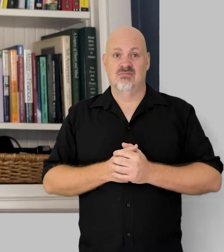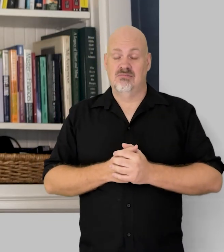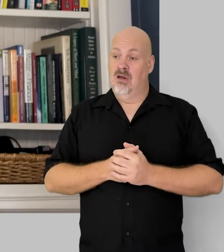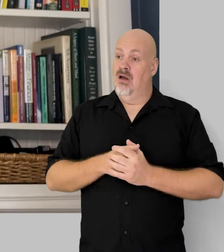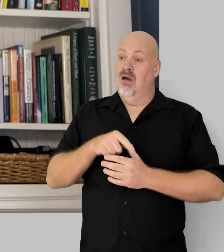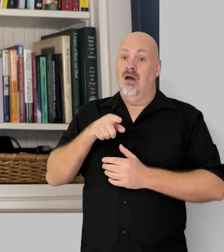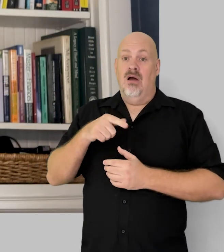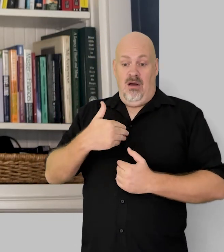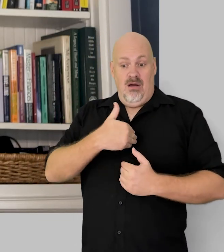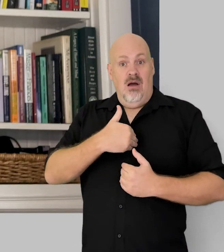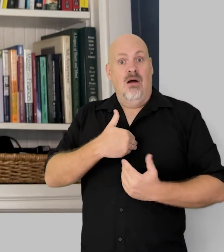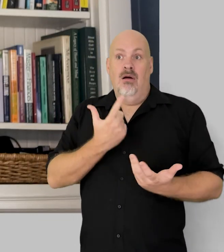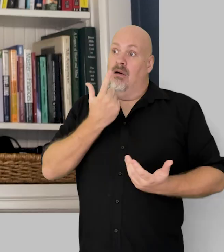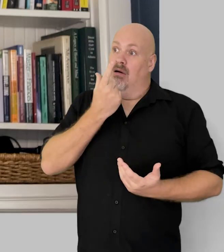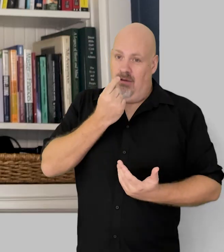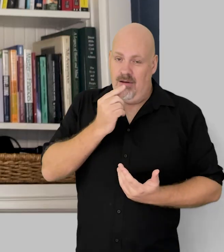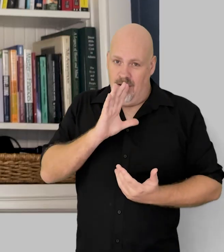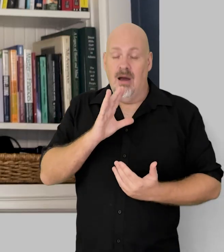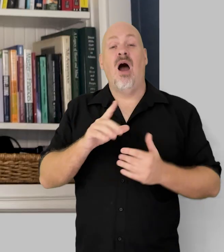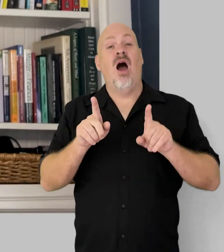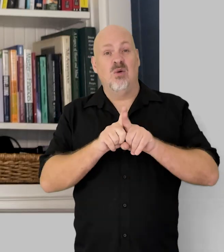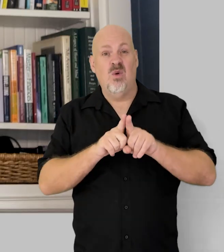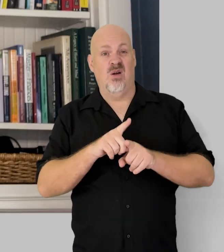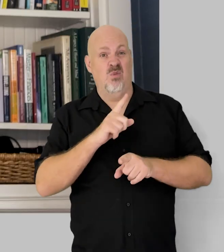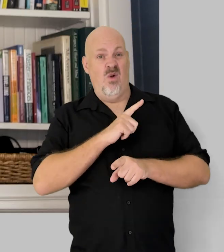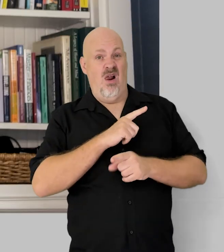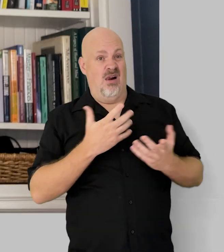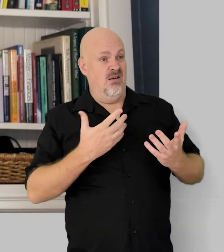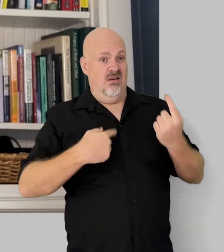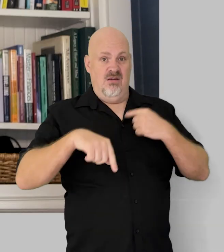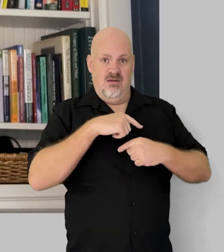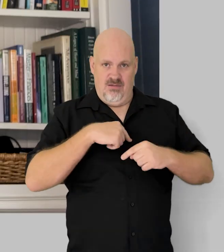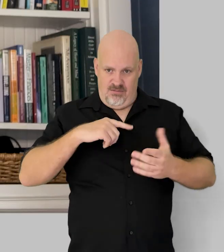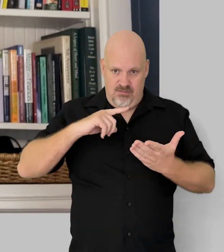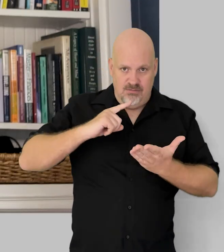to provide the largest impacts to reduce disparities and improve outcomes